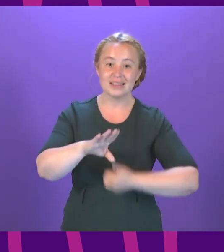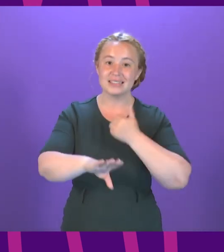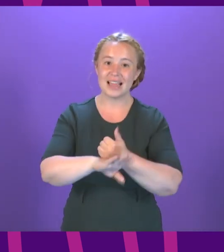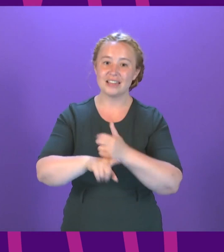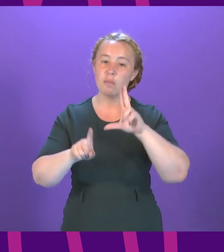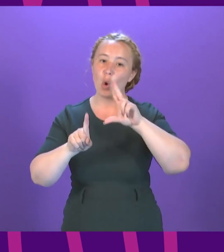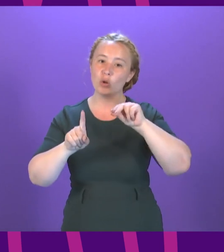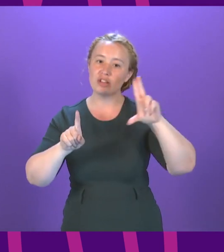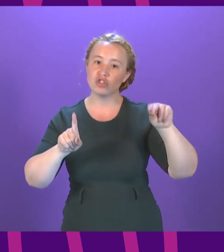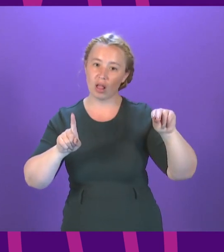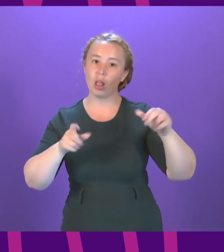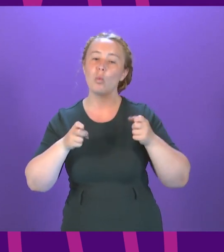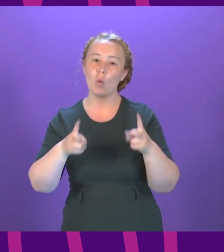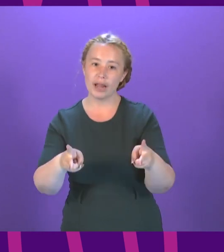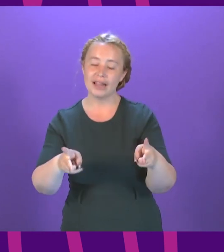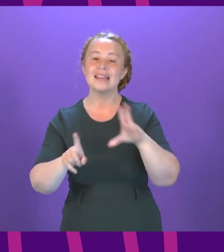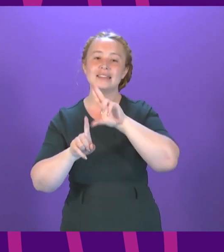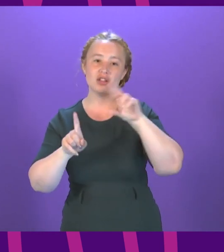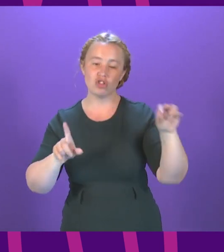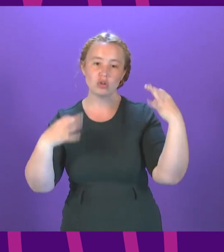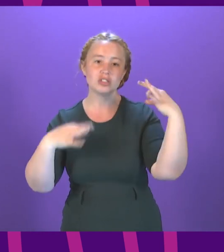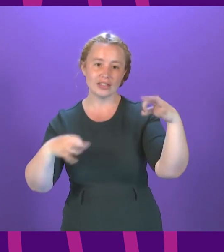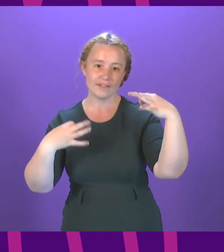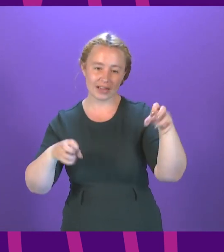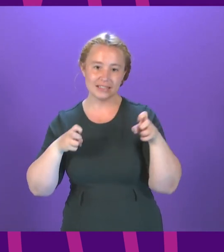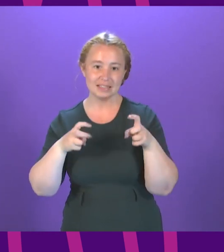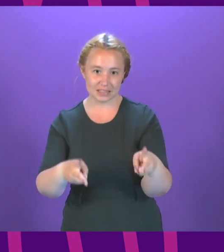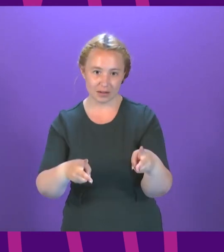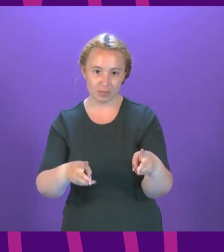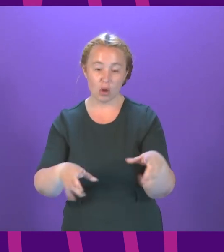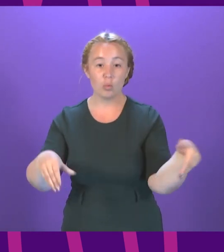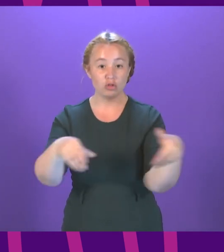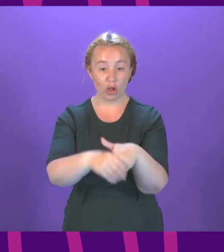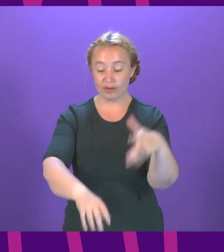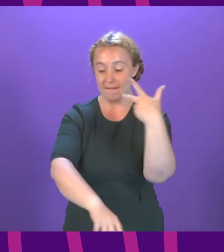status certificate system, which will include not only vaccination information but testing